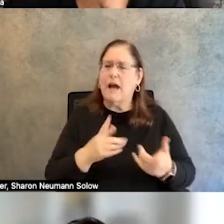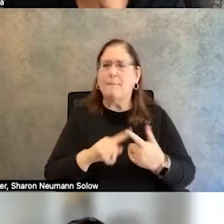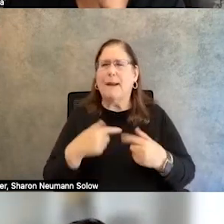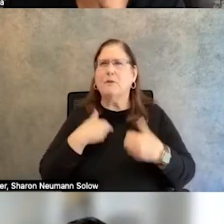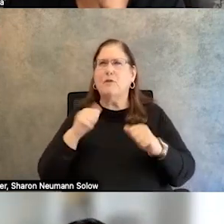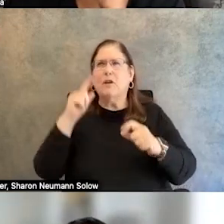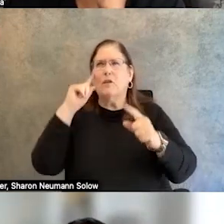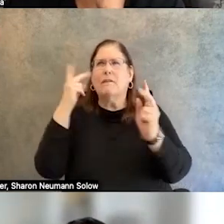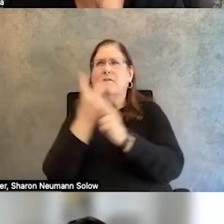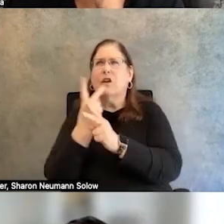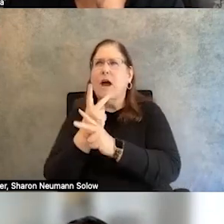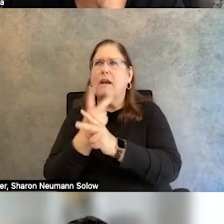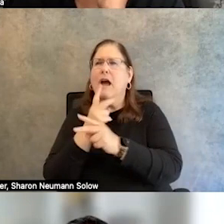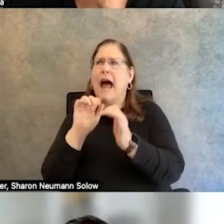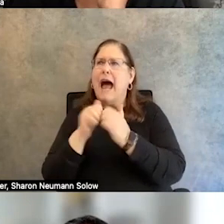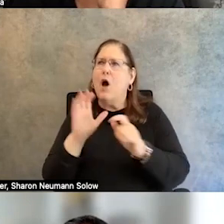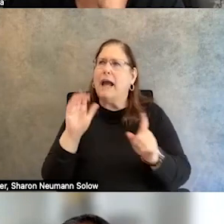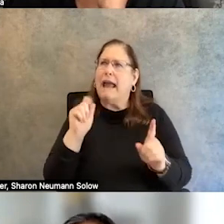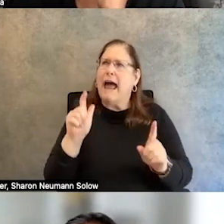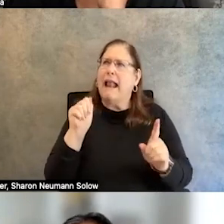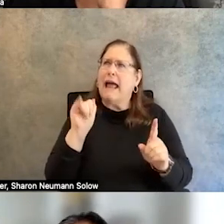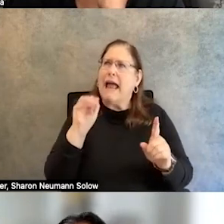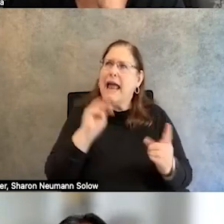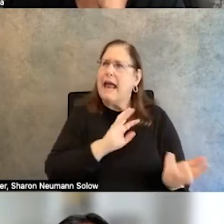of how CalAIM applies directly to D-SNP plans,